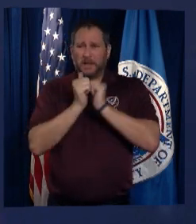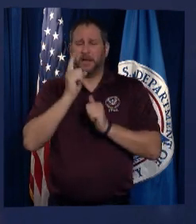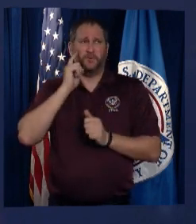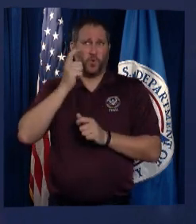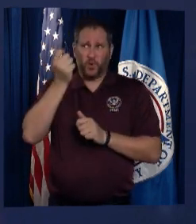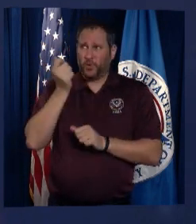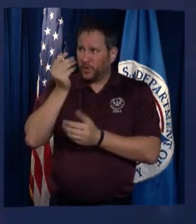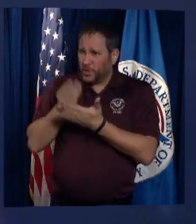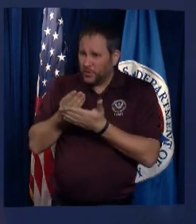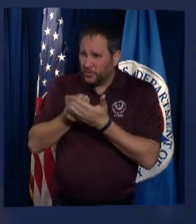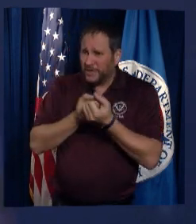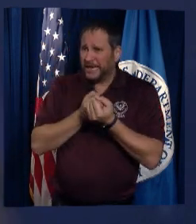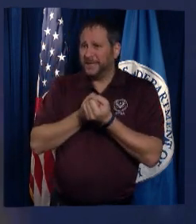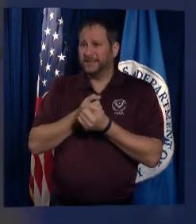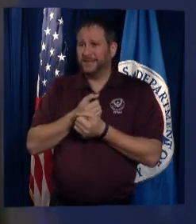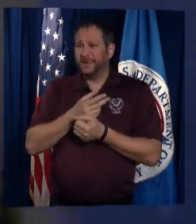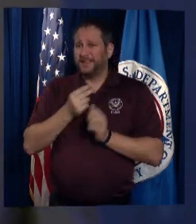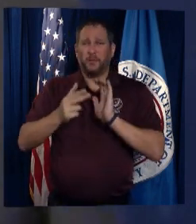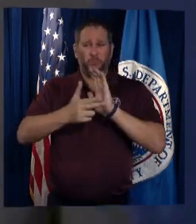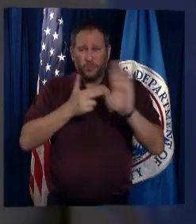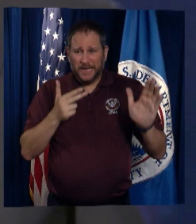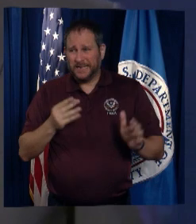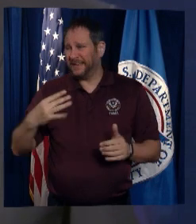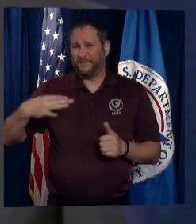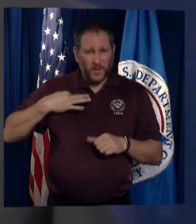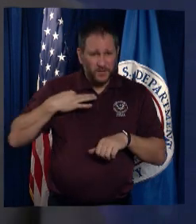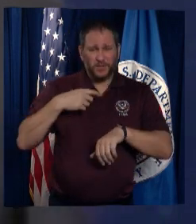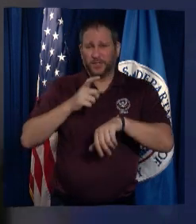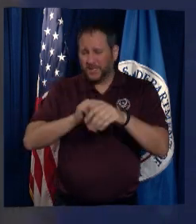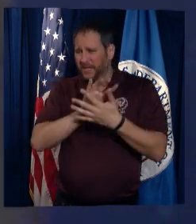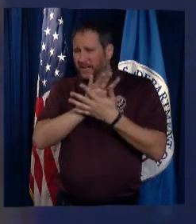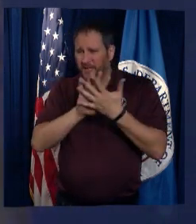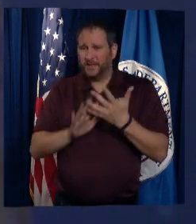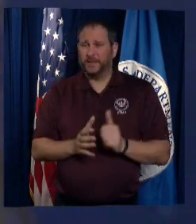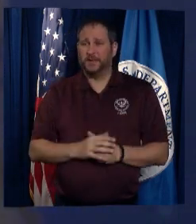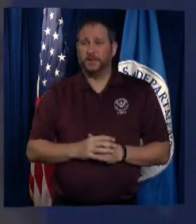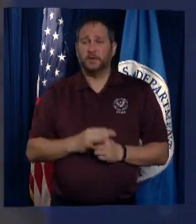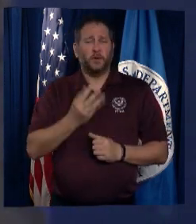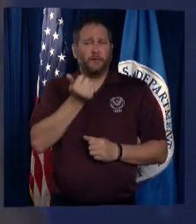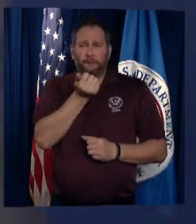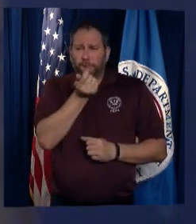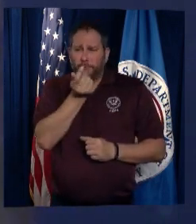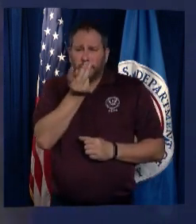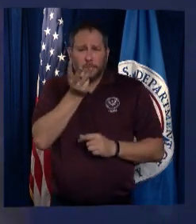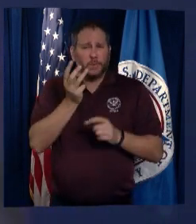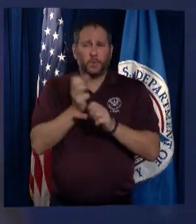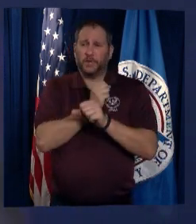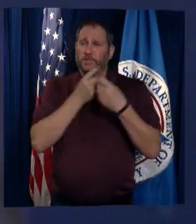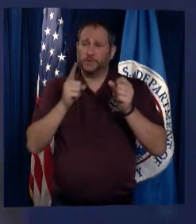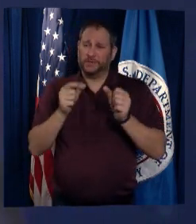primary losers are the survivors we serve. In the VOAD movement, we espouse